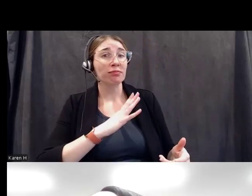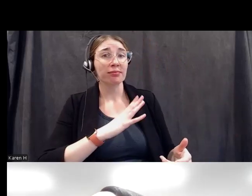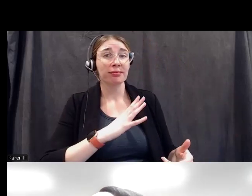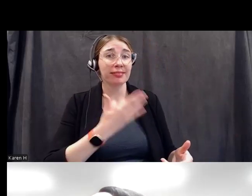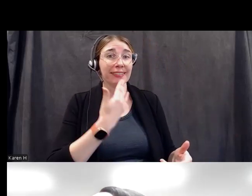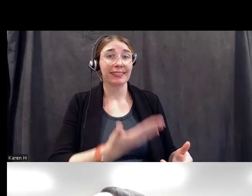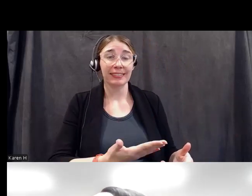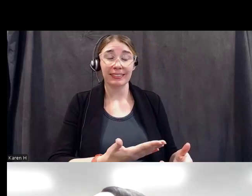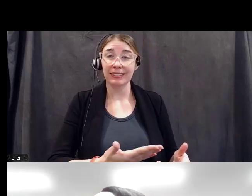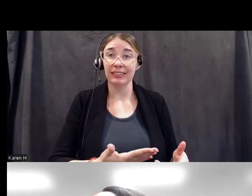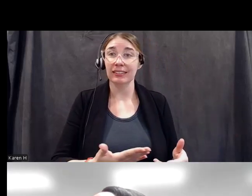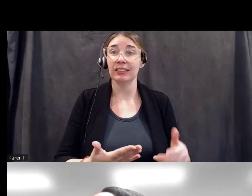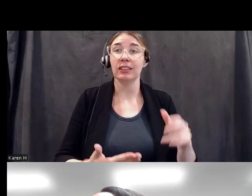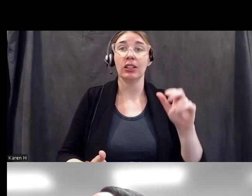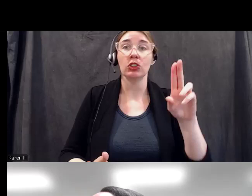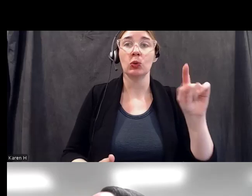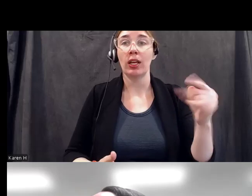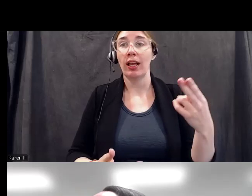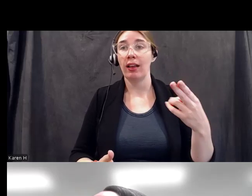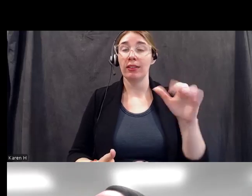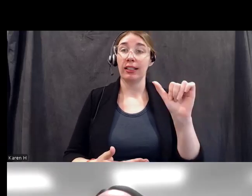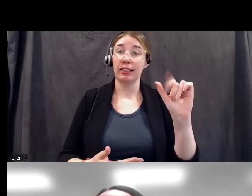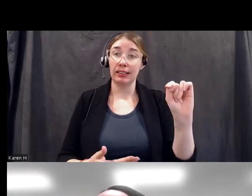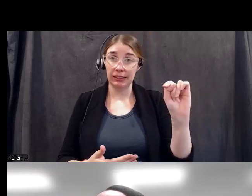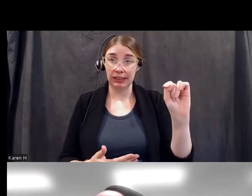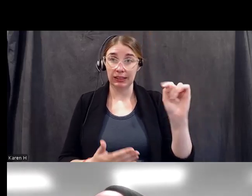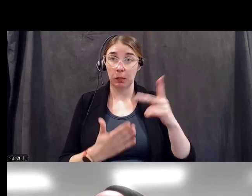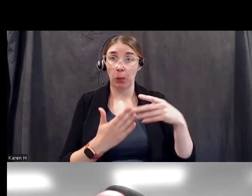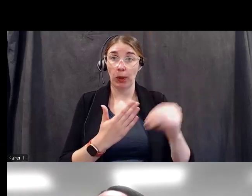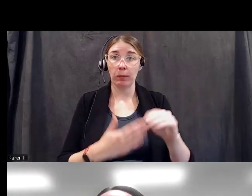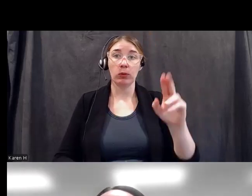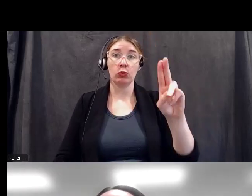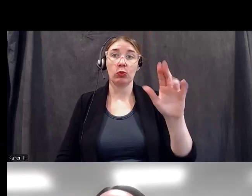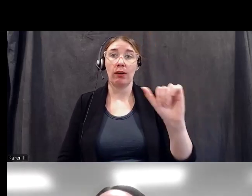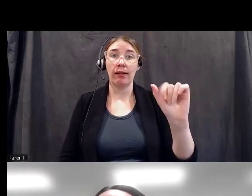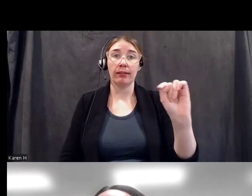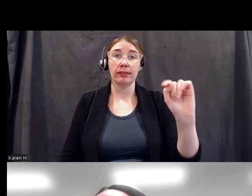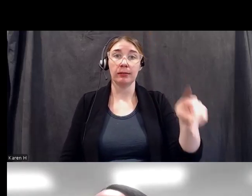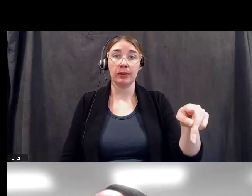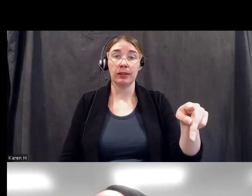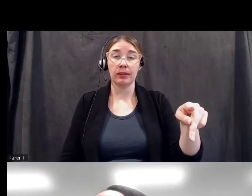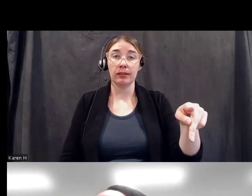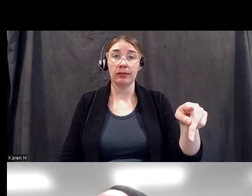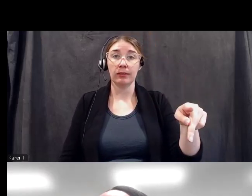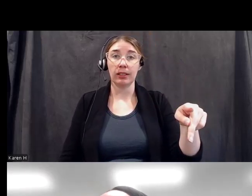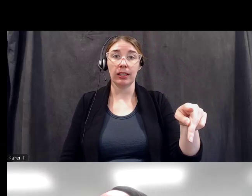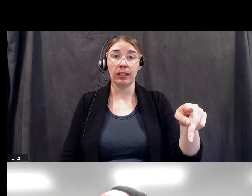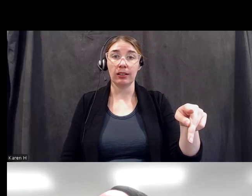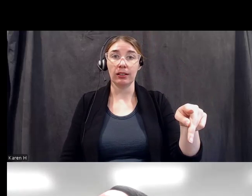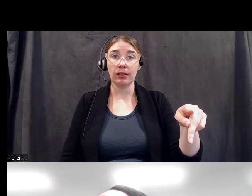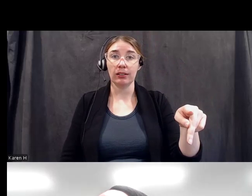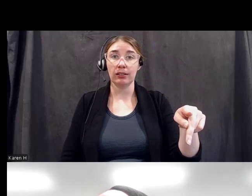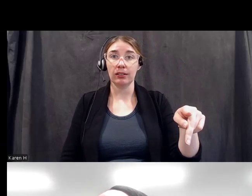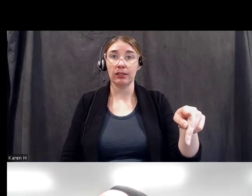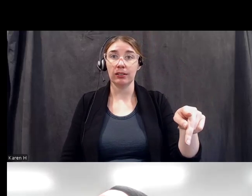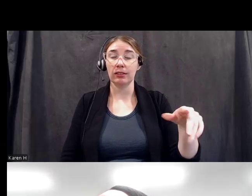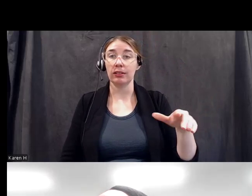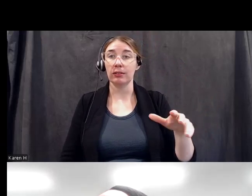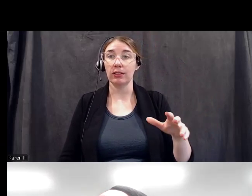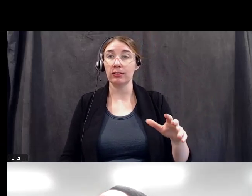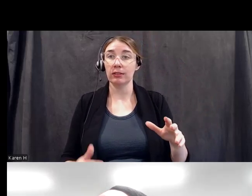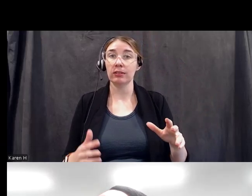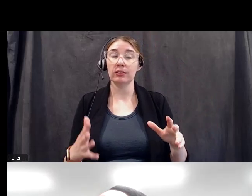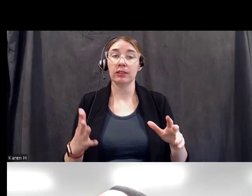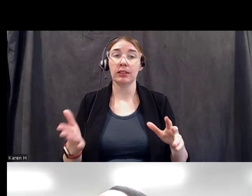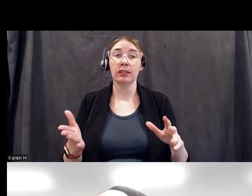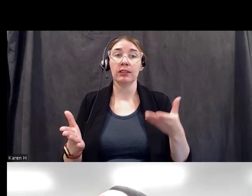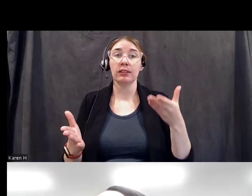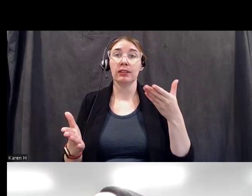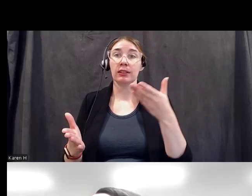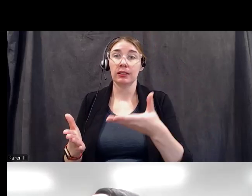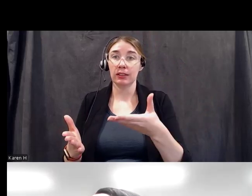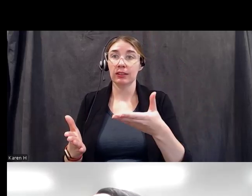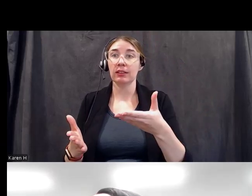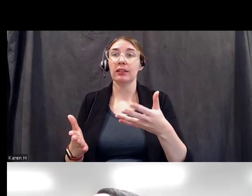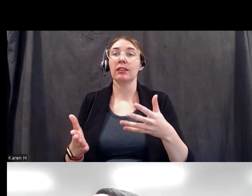So Utah Assistive Technology Program is -- and practice at Utah State University and our mission